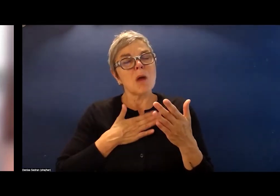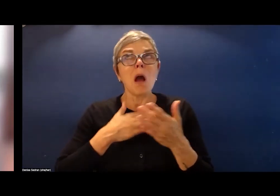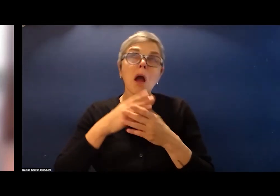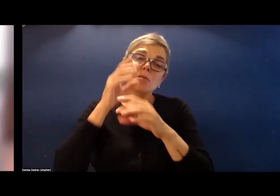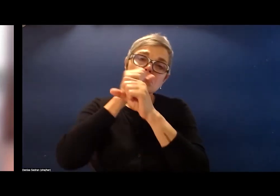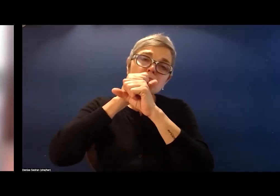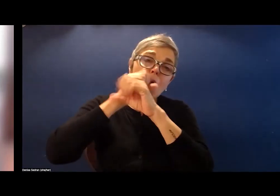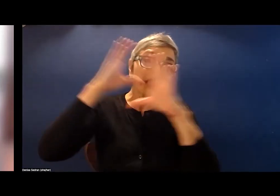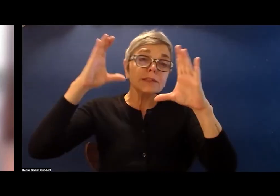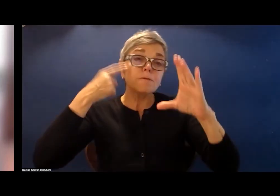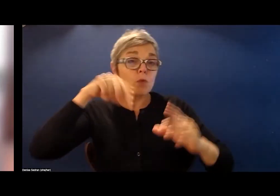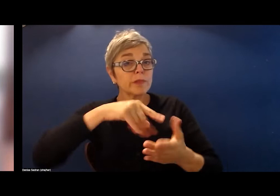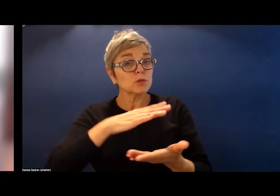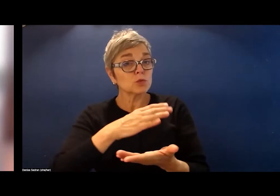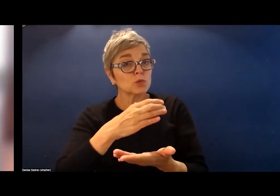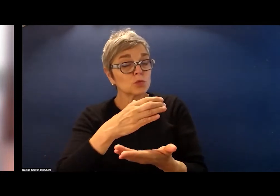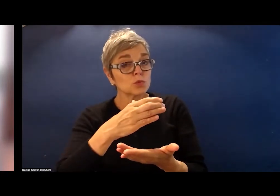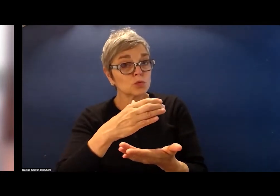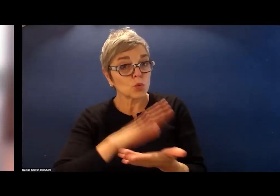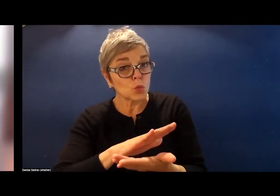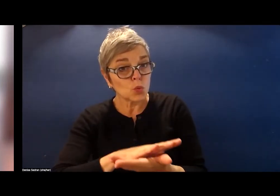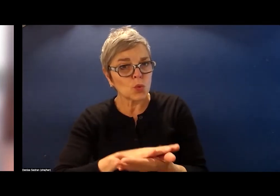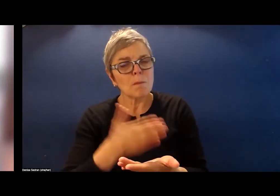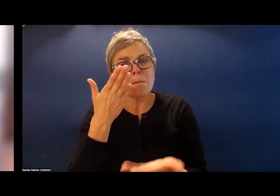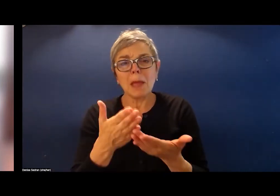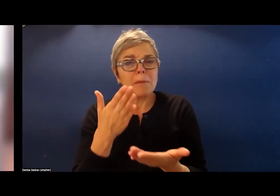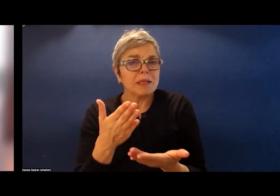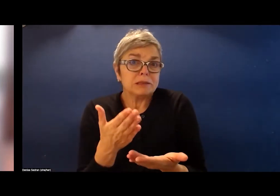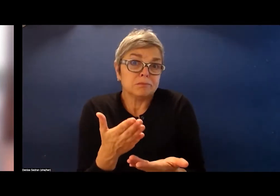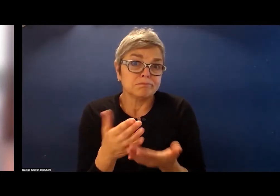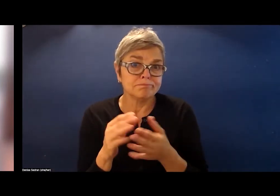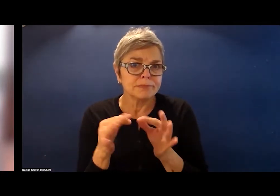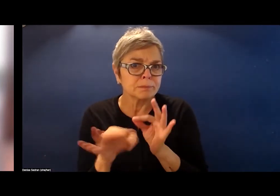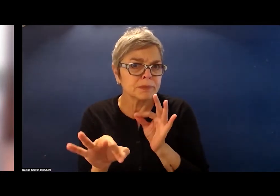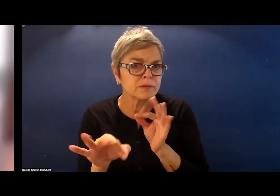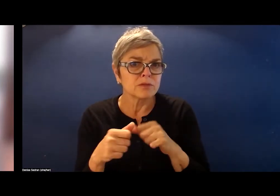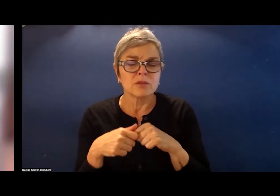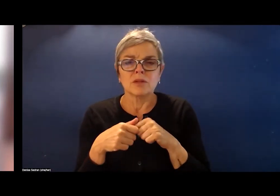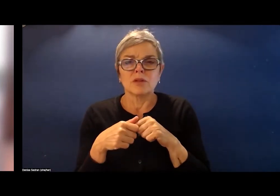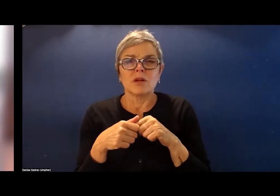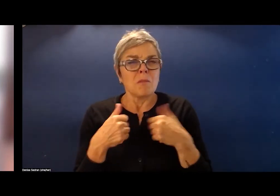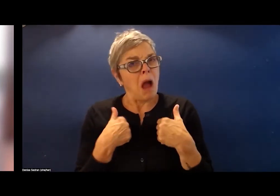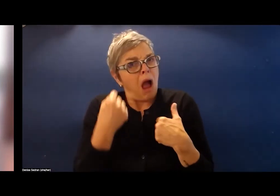simplistic or something, but this idea that museums were in the process